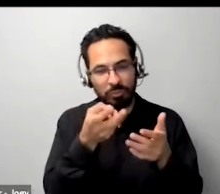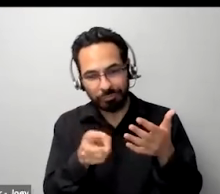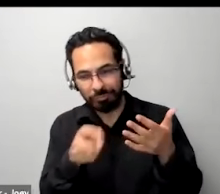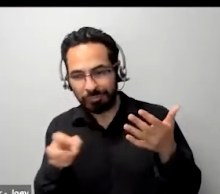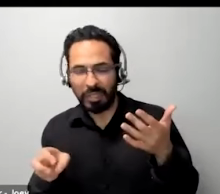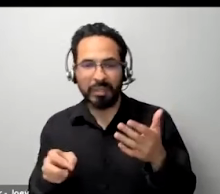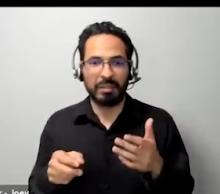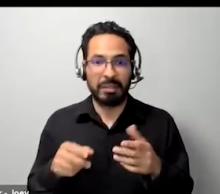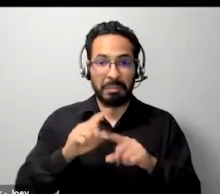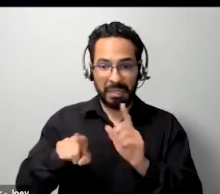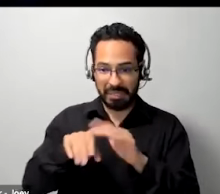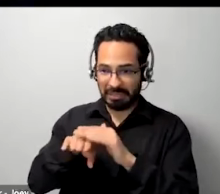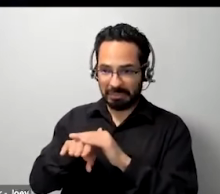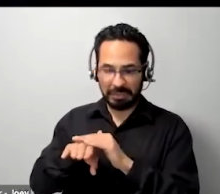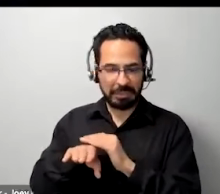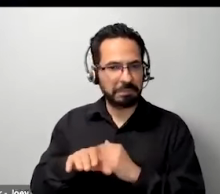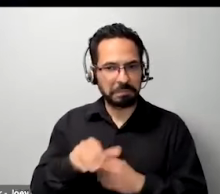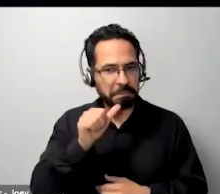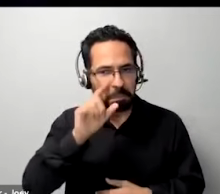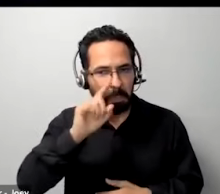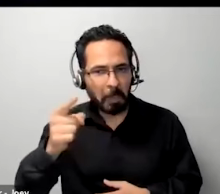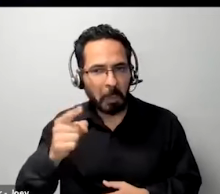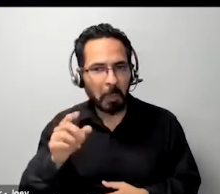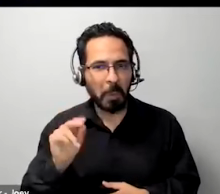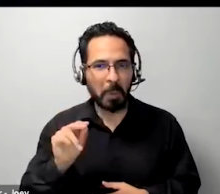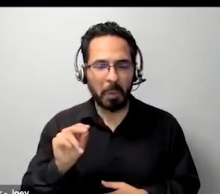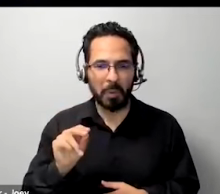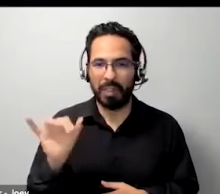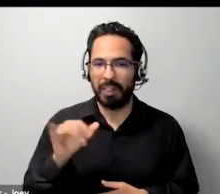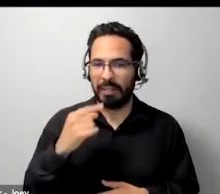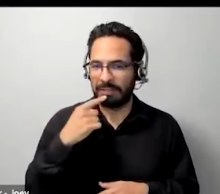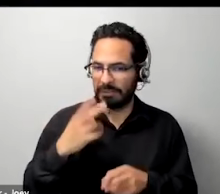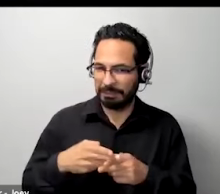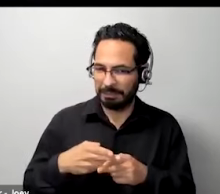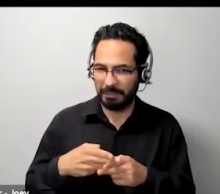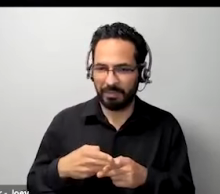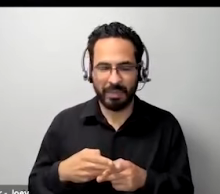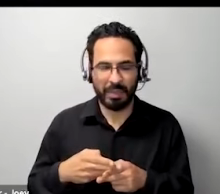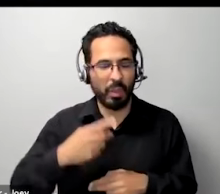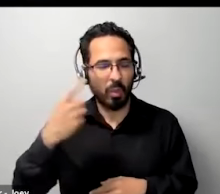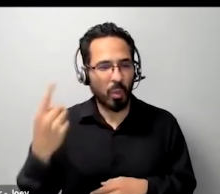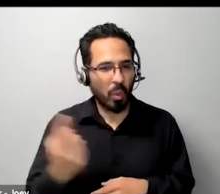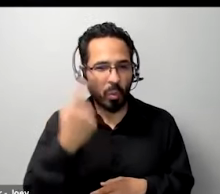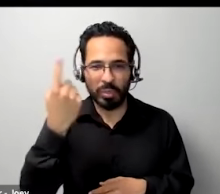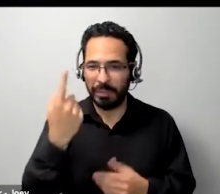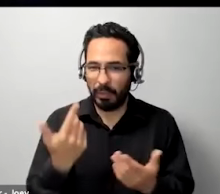I don't get bored in accessibility, you know, as I said before, there's always something new to learn.